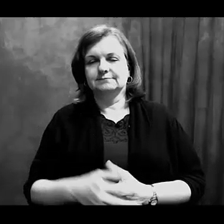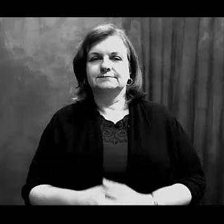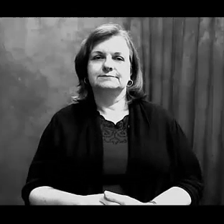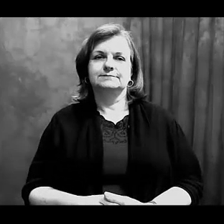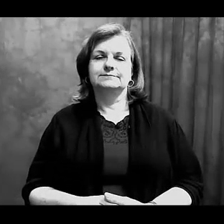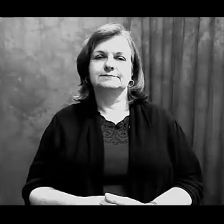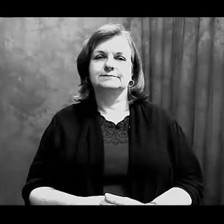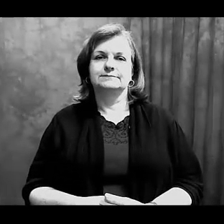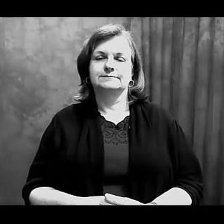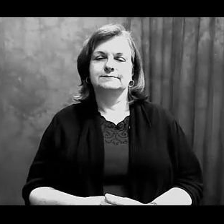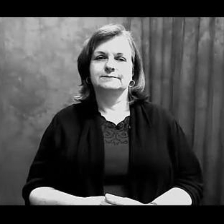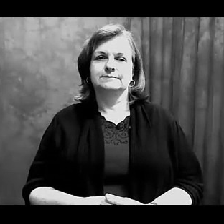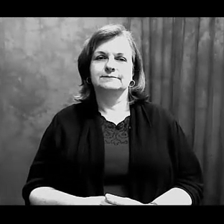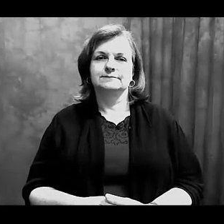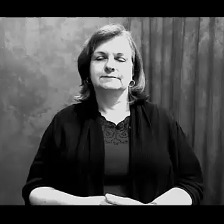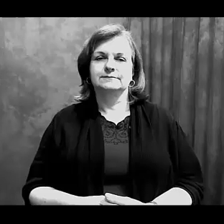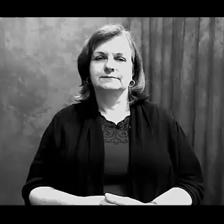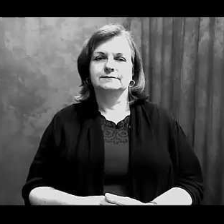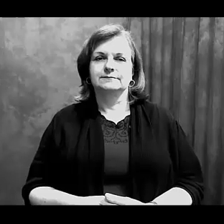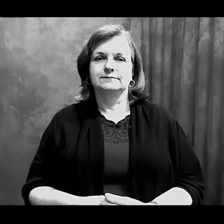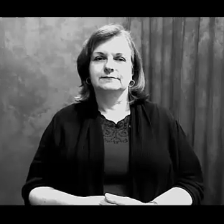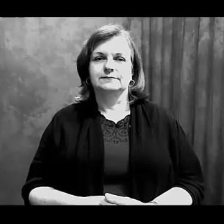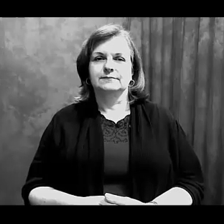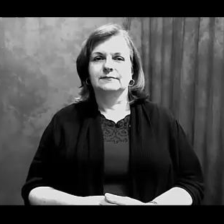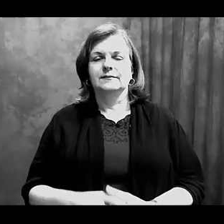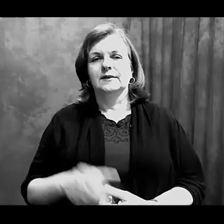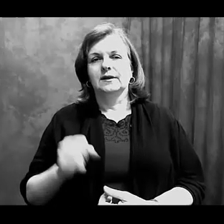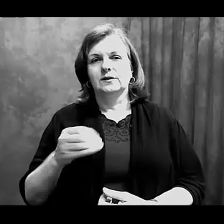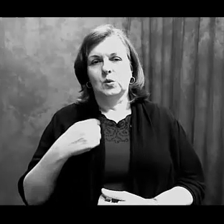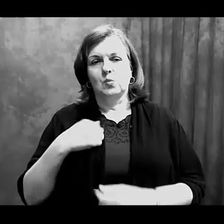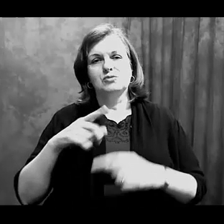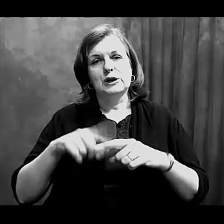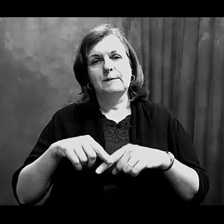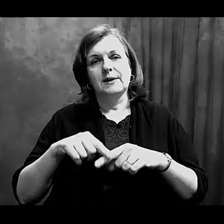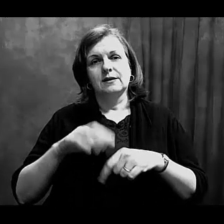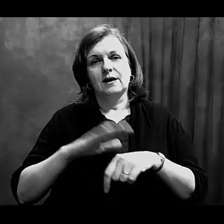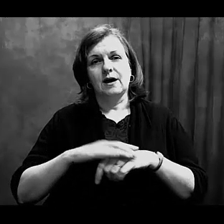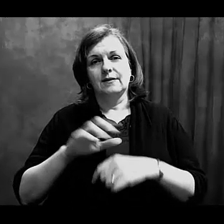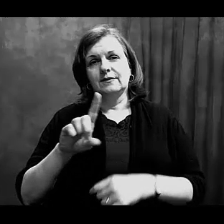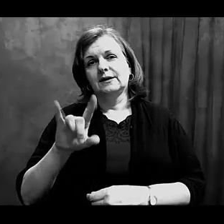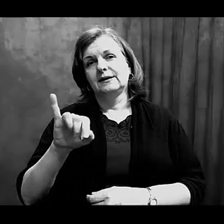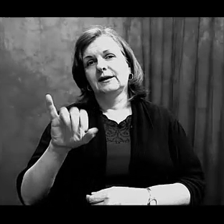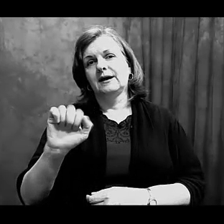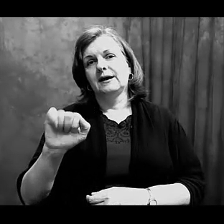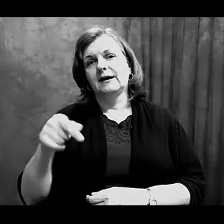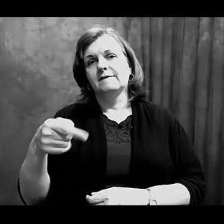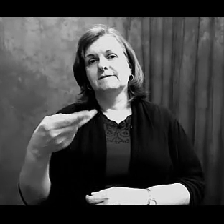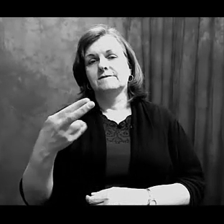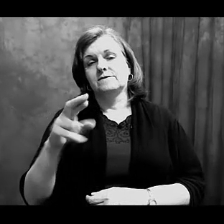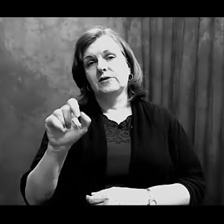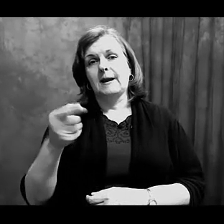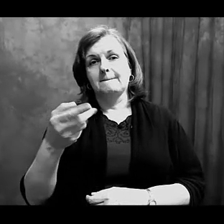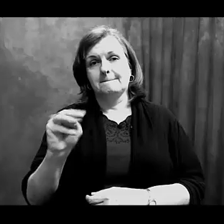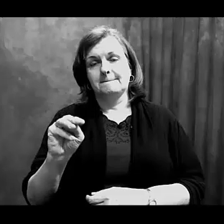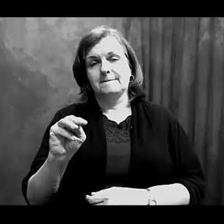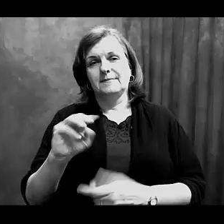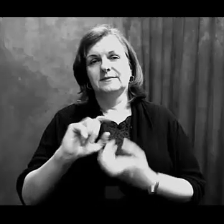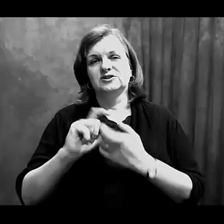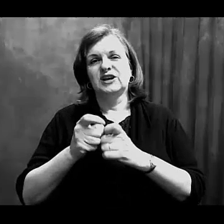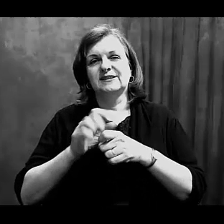when we look at this we're going to be dependent on it to help us change pressure